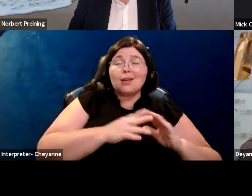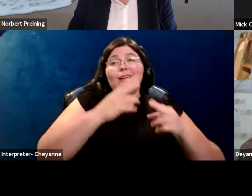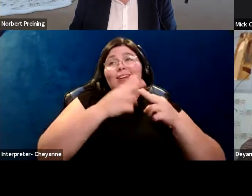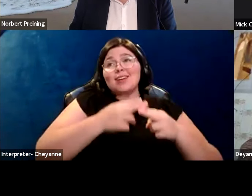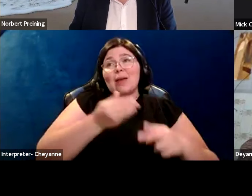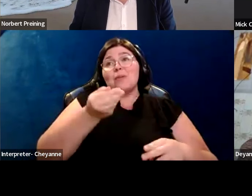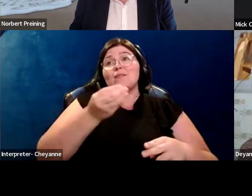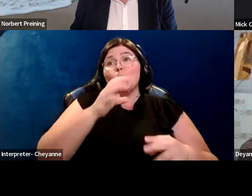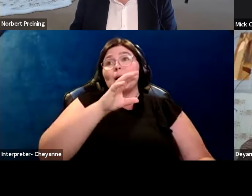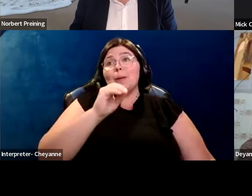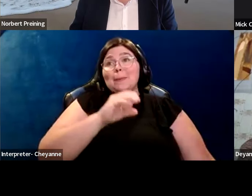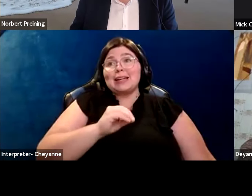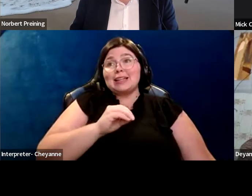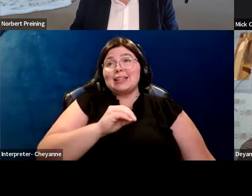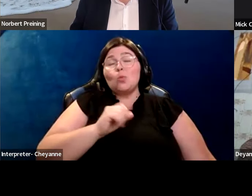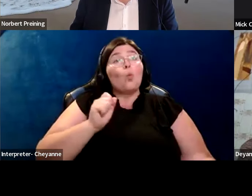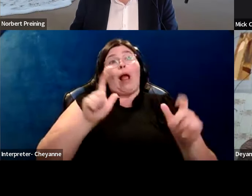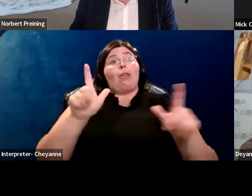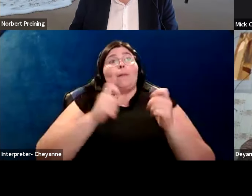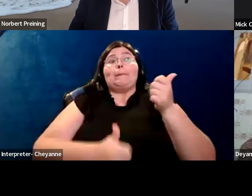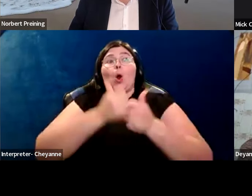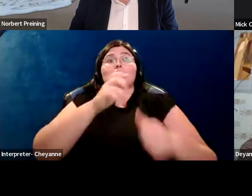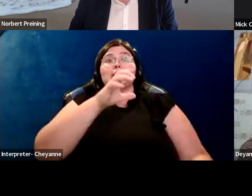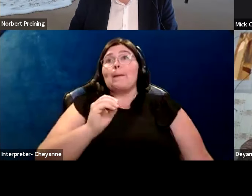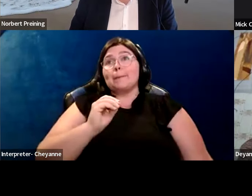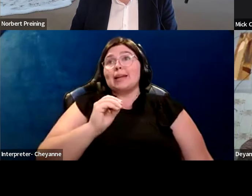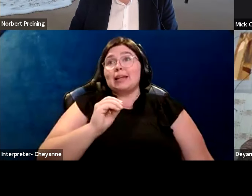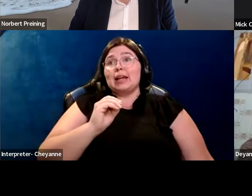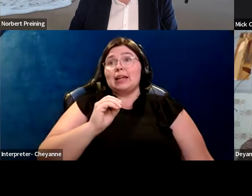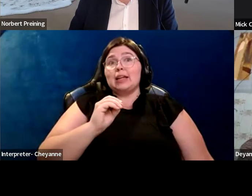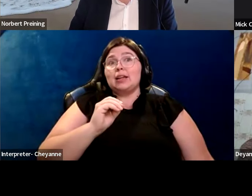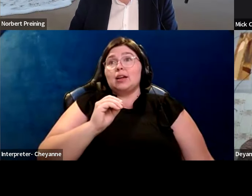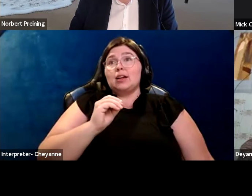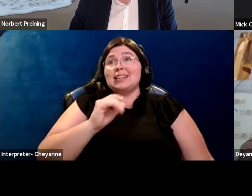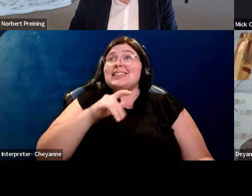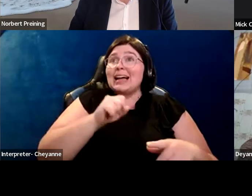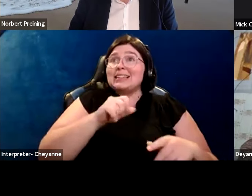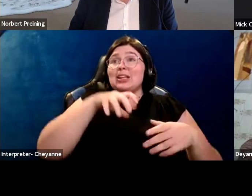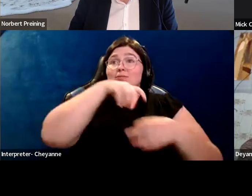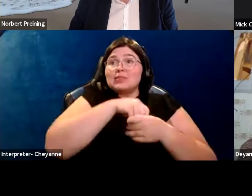have this-- well, most of them. And despite being in the accessibility space.